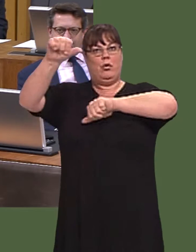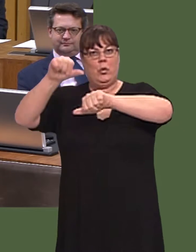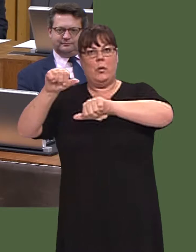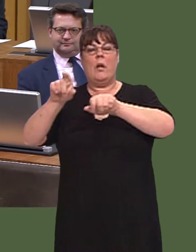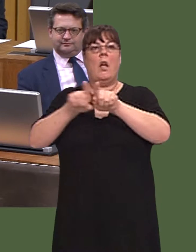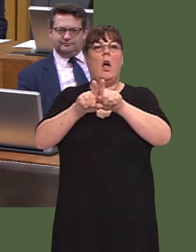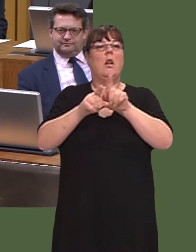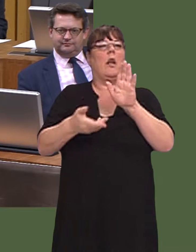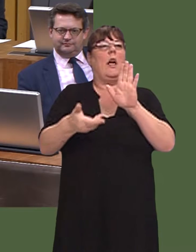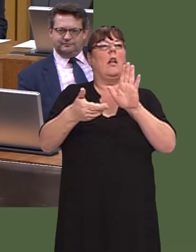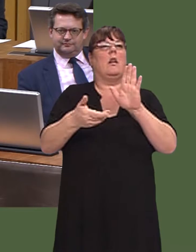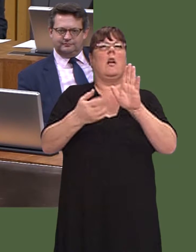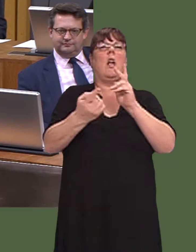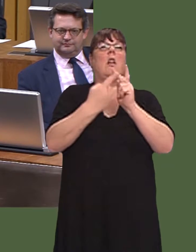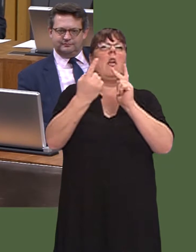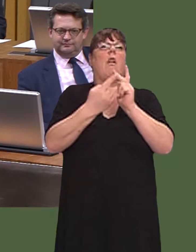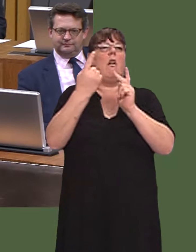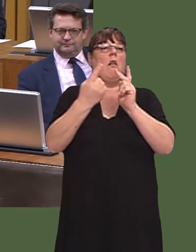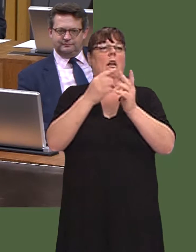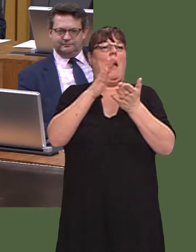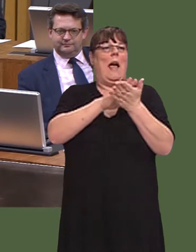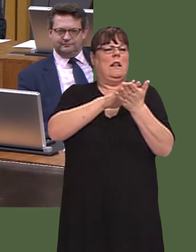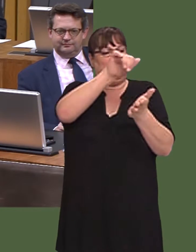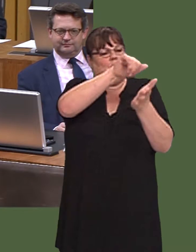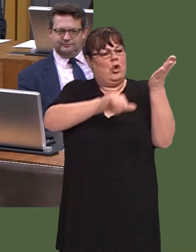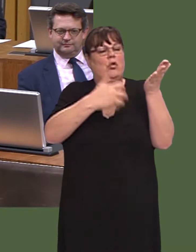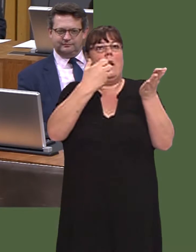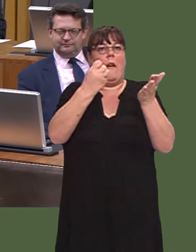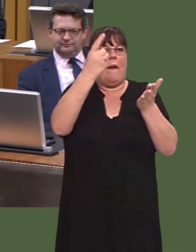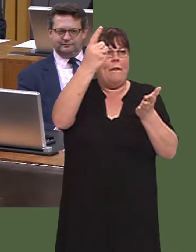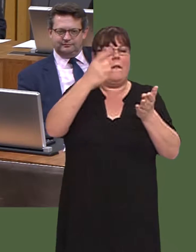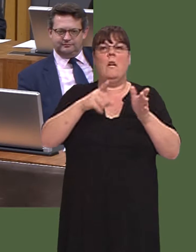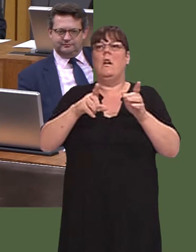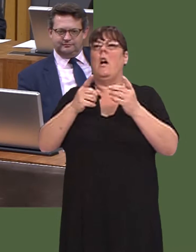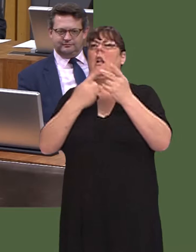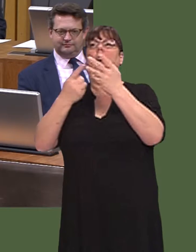having an extra hand surgeon at Glan Clwyd, and making sure that alternative providers